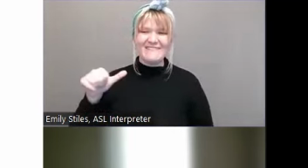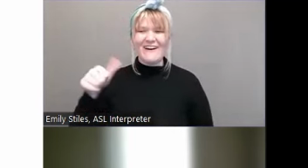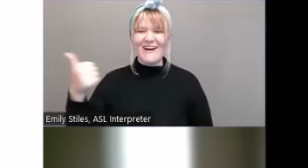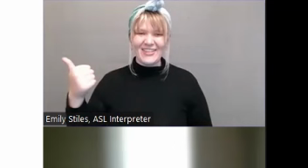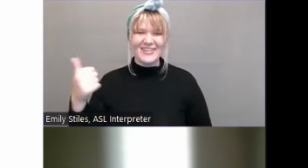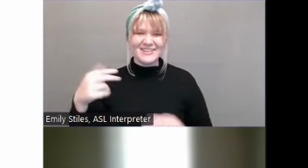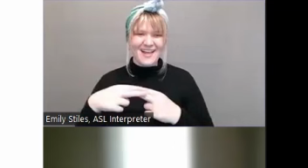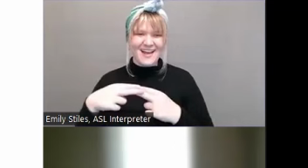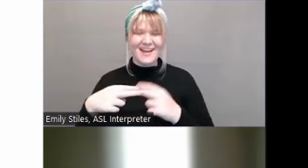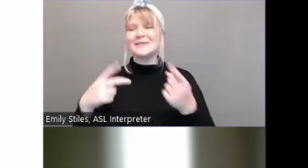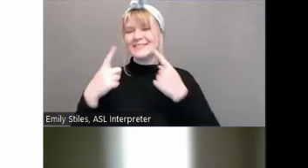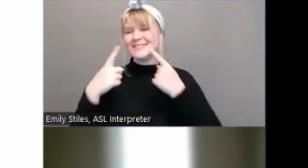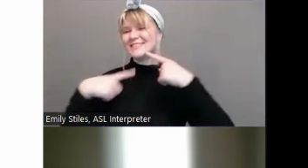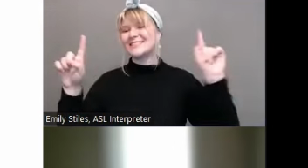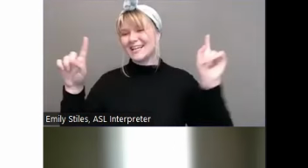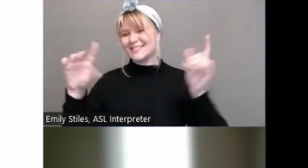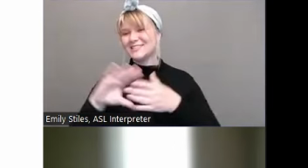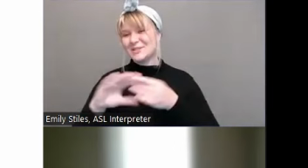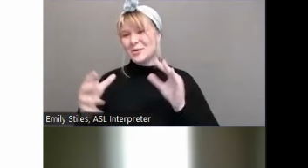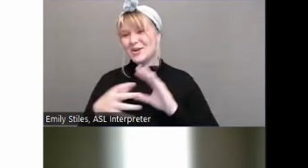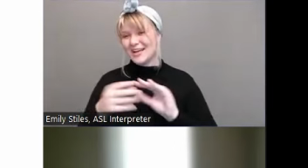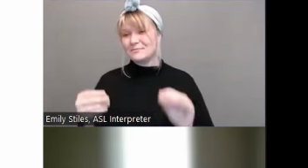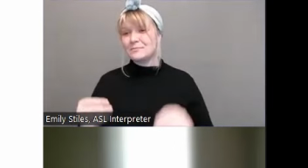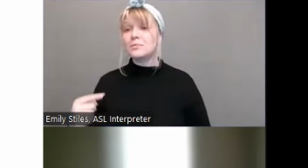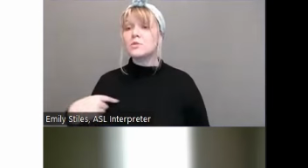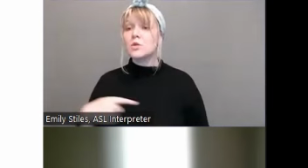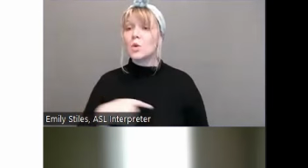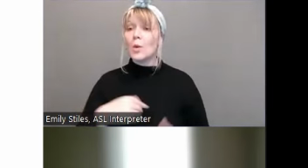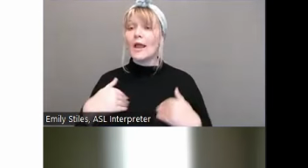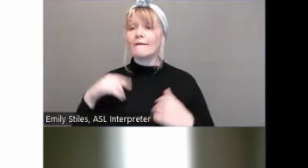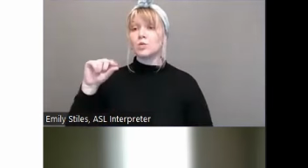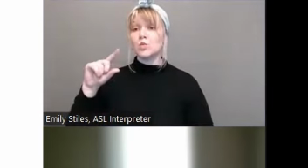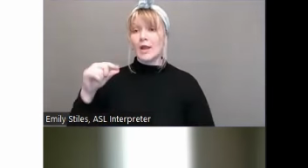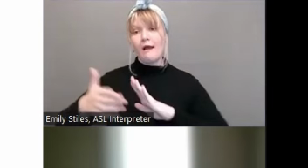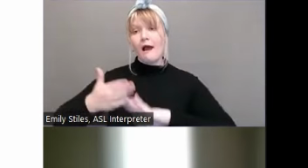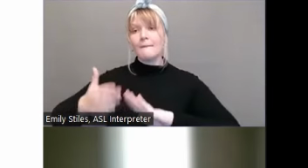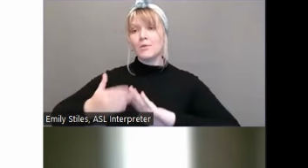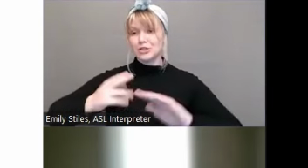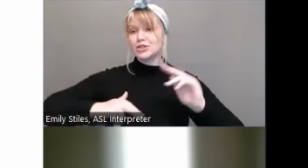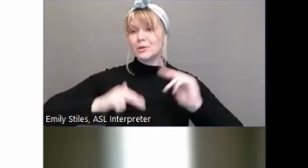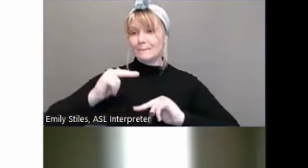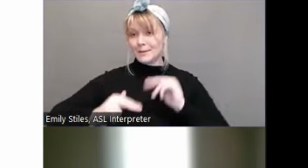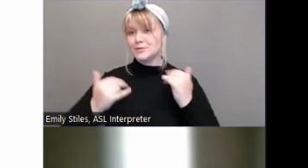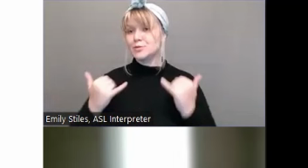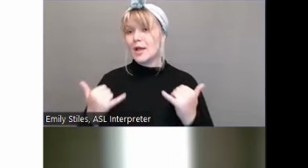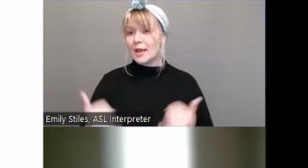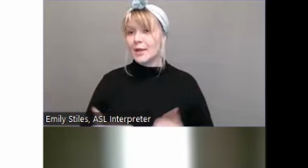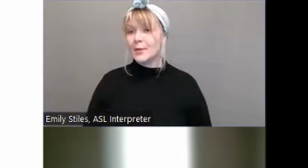you are not traditionally used to. Next slide please, the next slide might not be mine, this may be the last thing I have to say. I have one more slide. Success story. So, we have 20 operational units now.